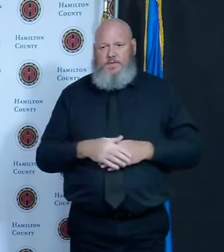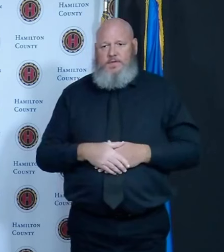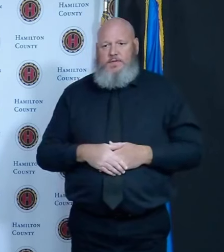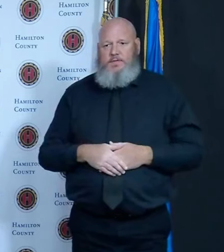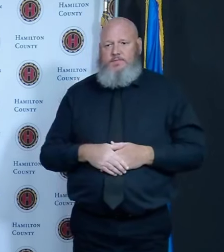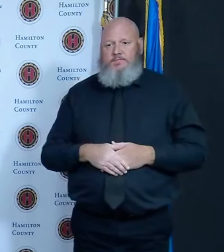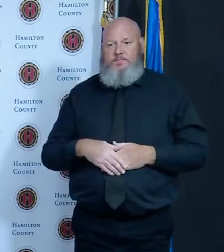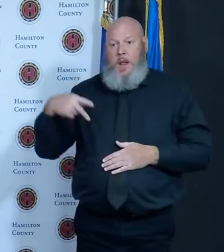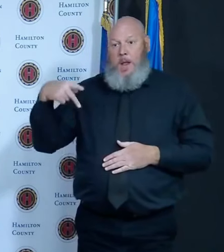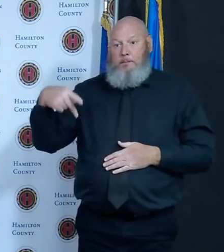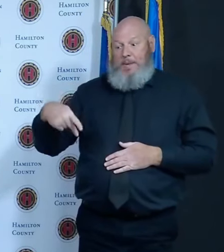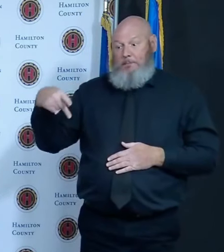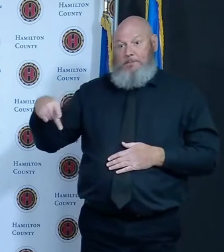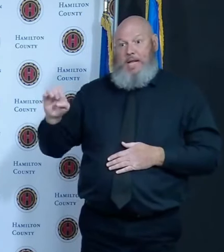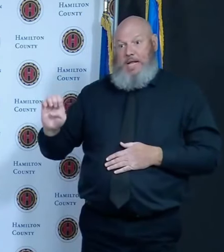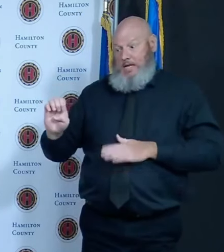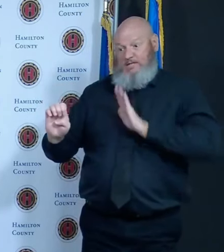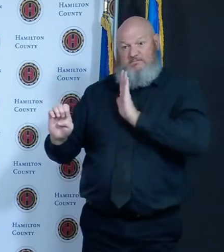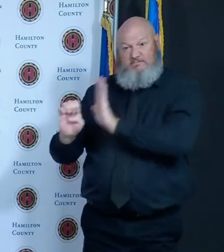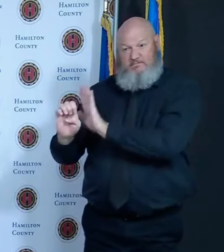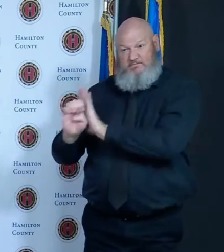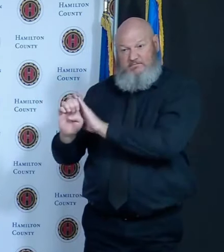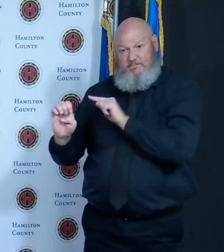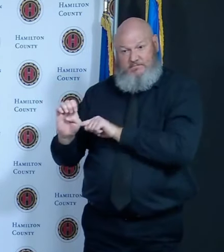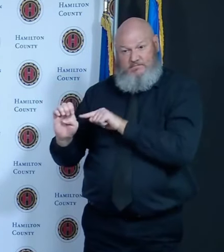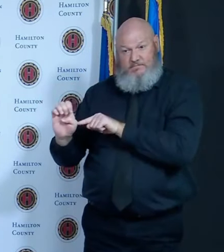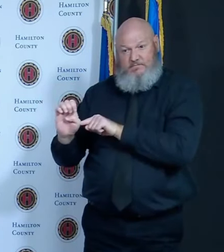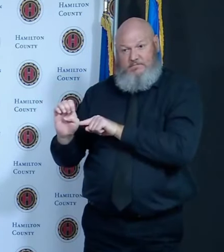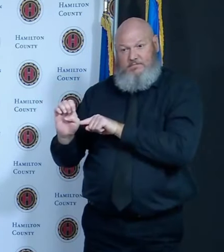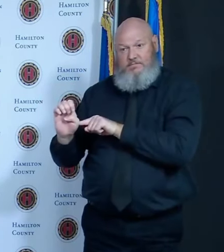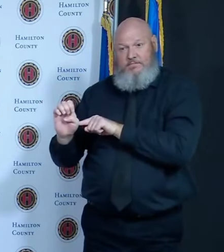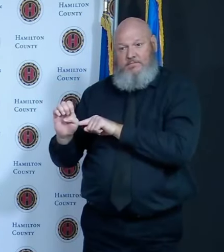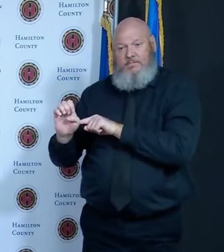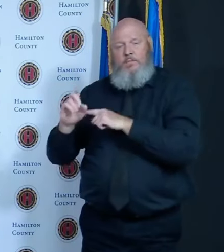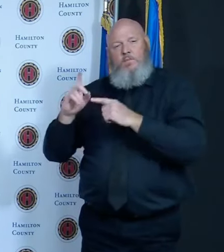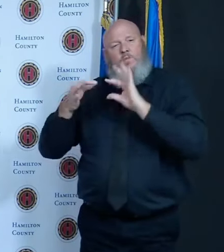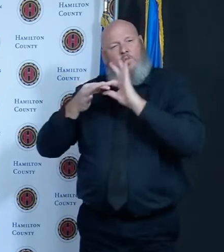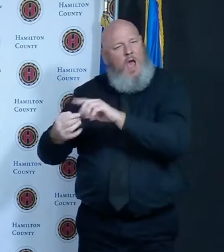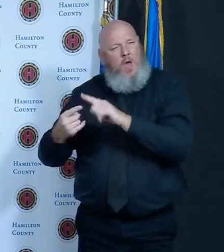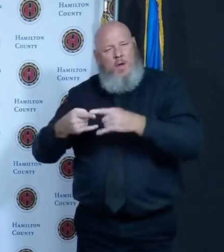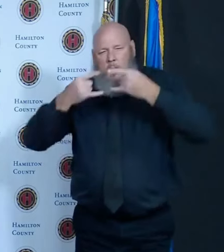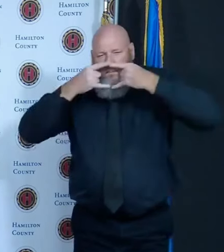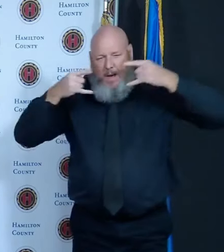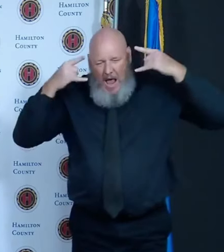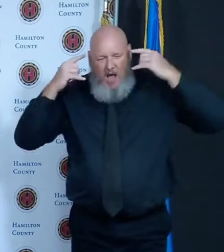front lines doing work with seniors doing work with kids and so the